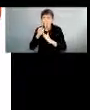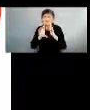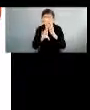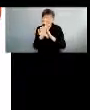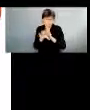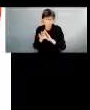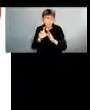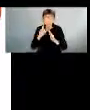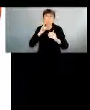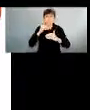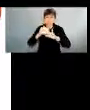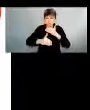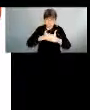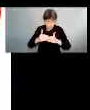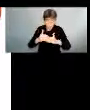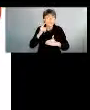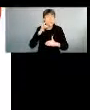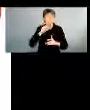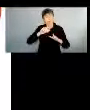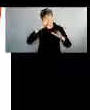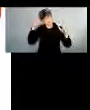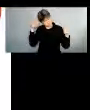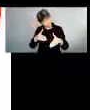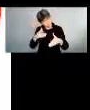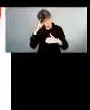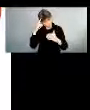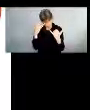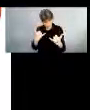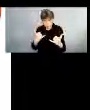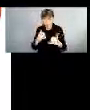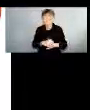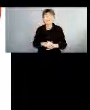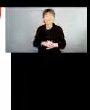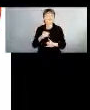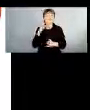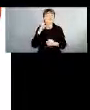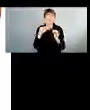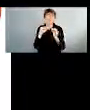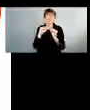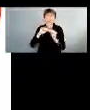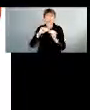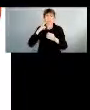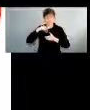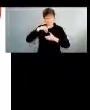focus of your application at this time is really more internally focused on your artistic